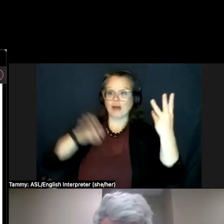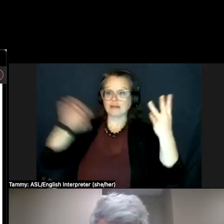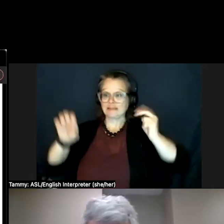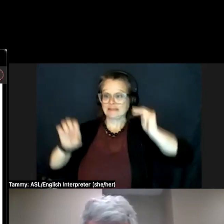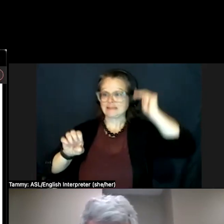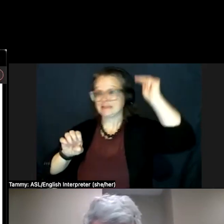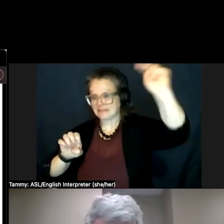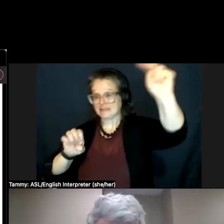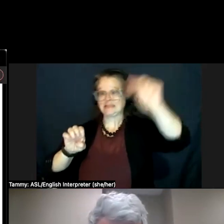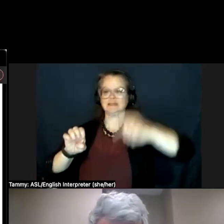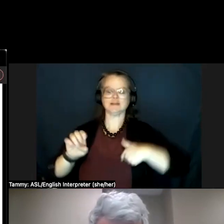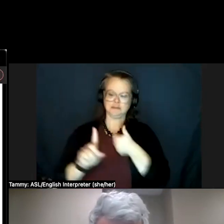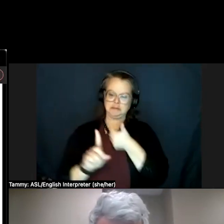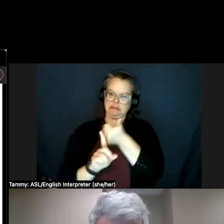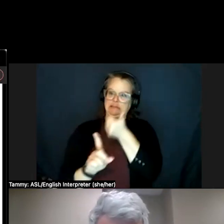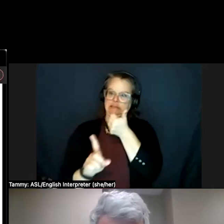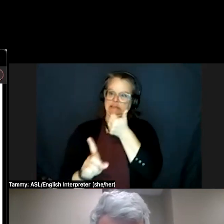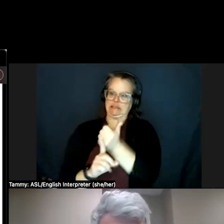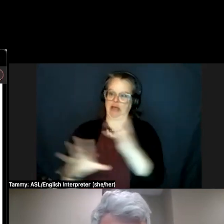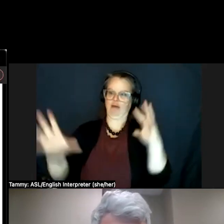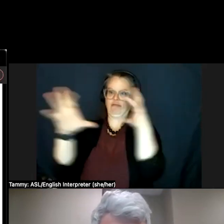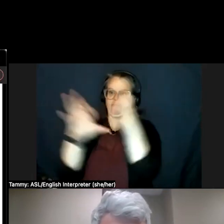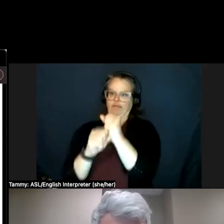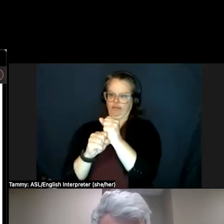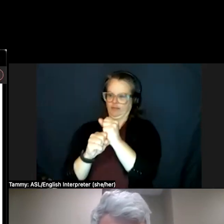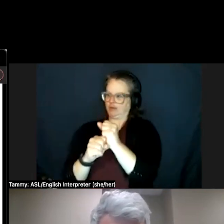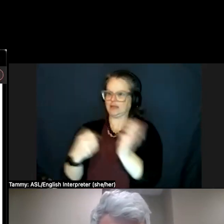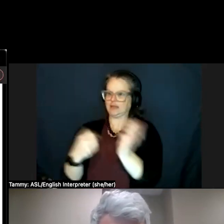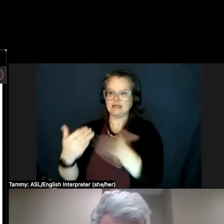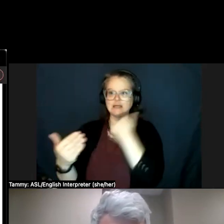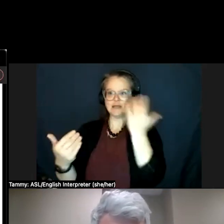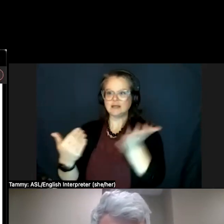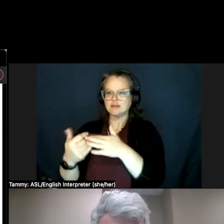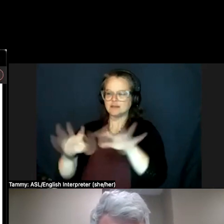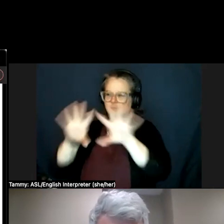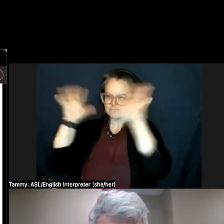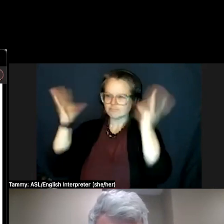and made things a lot cleaner and easier for our customers. And more importantly, it's allowed us